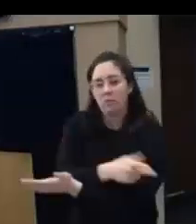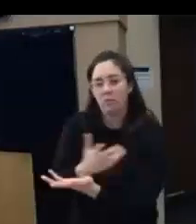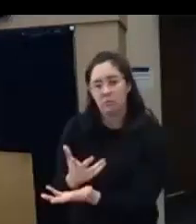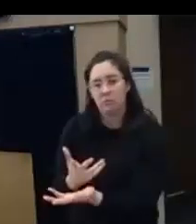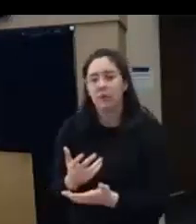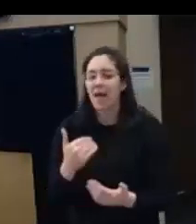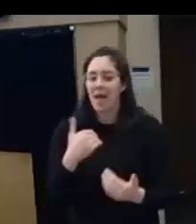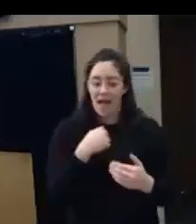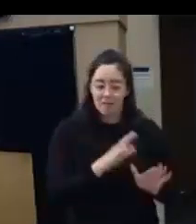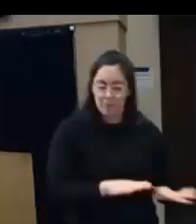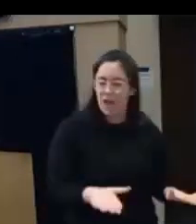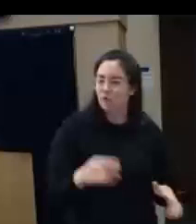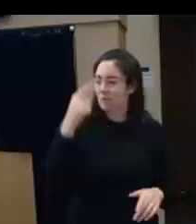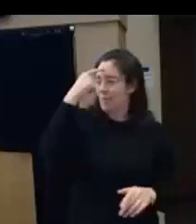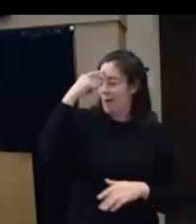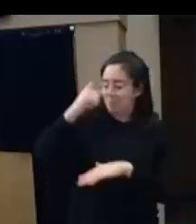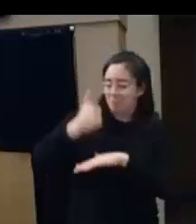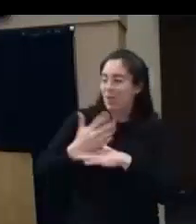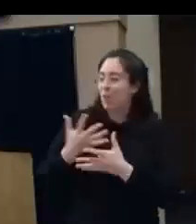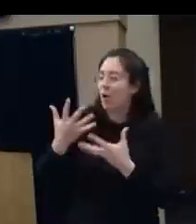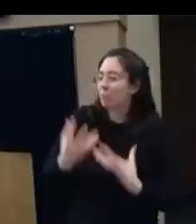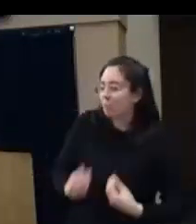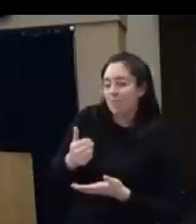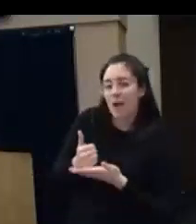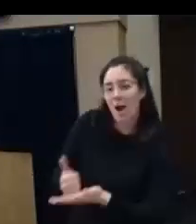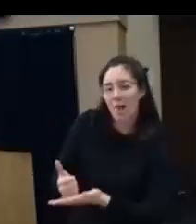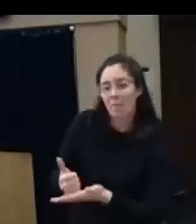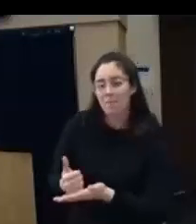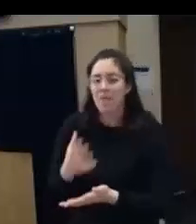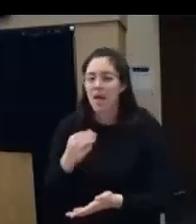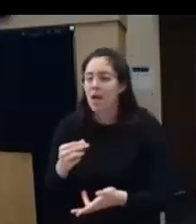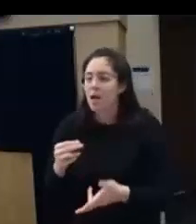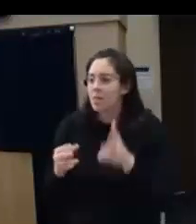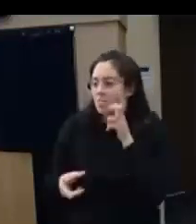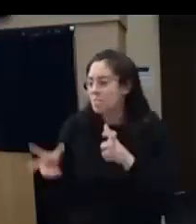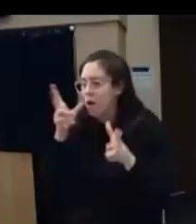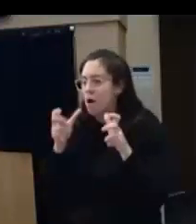of a pediatric mentality and they're often really receptive to things that can make the patient